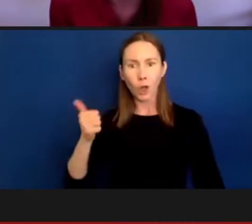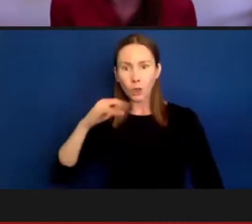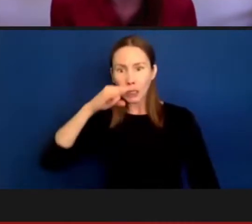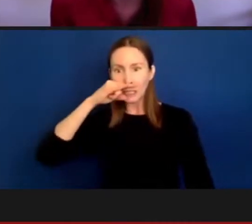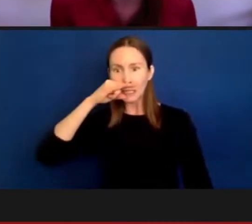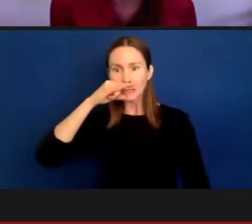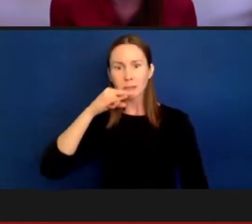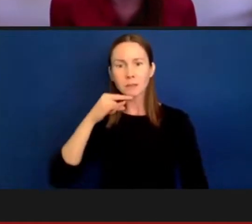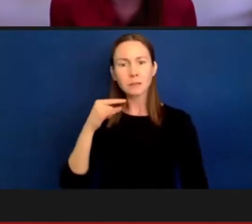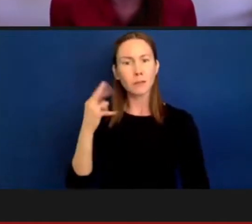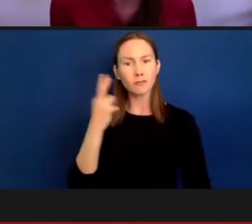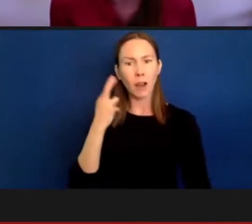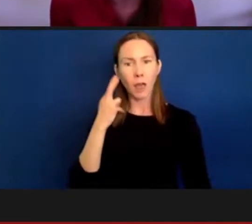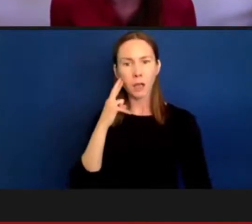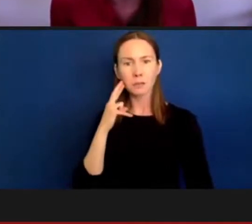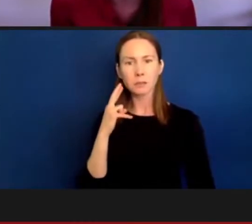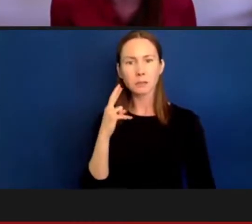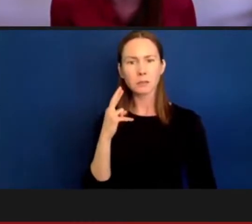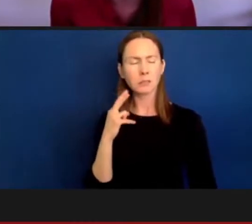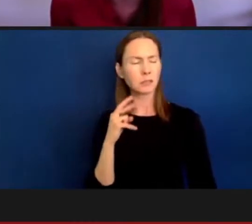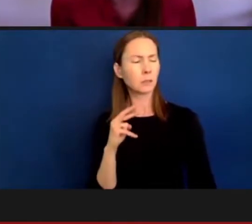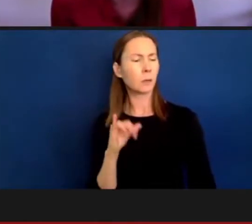realized there's something not good there.